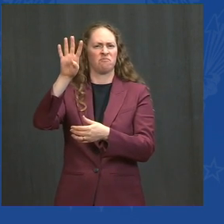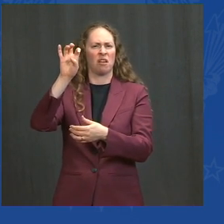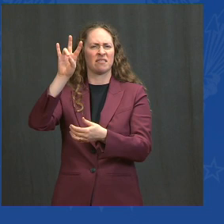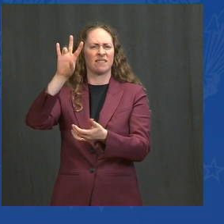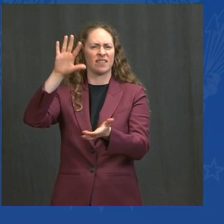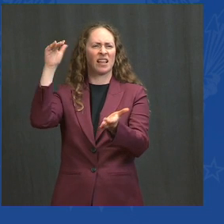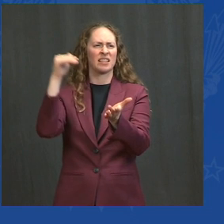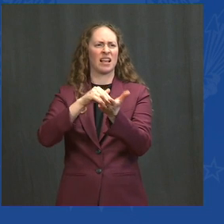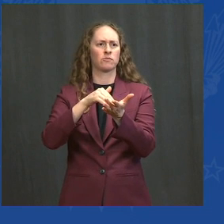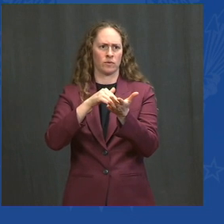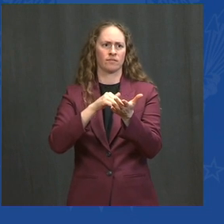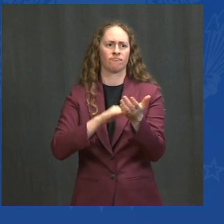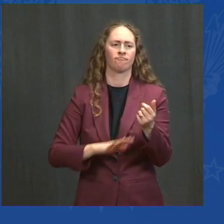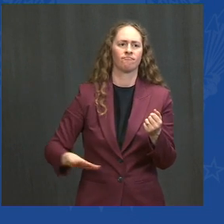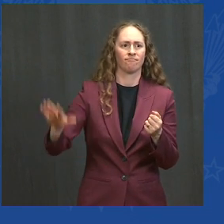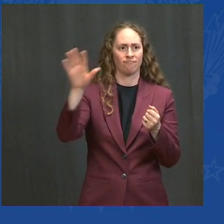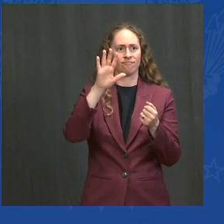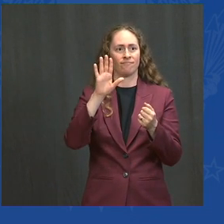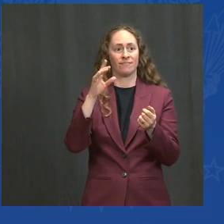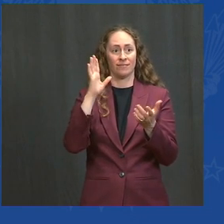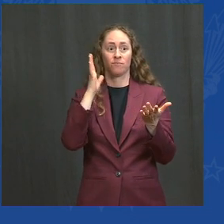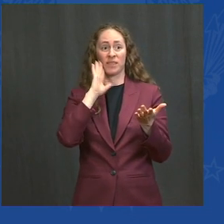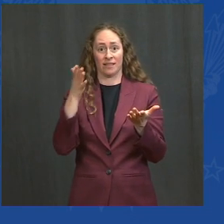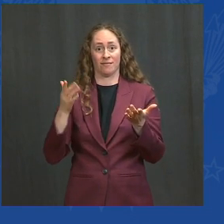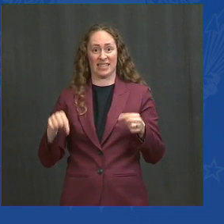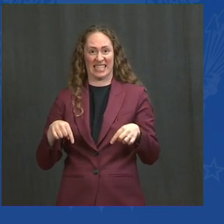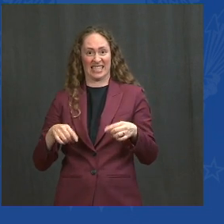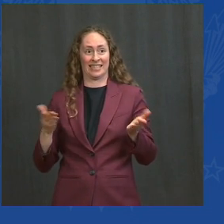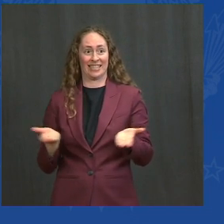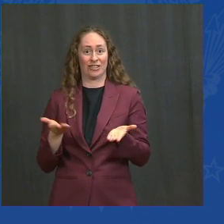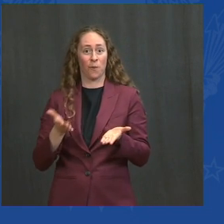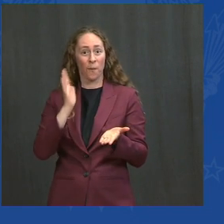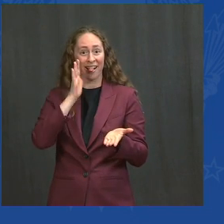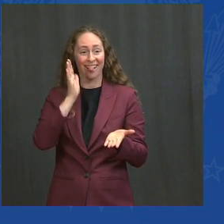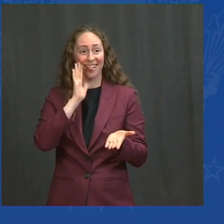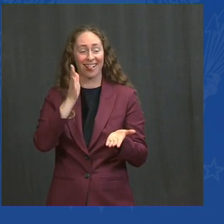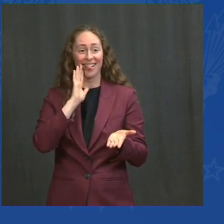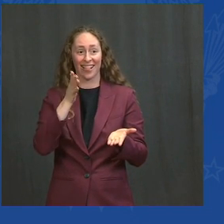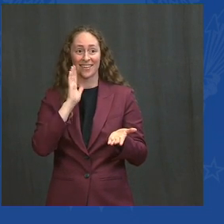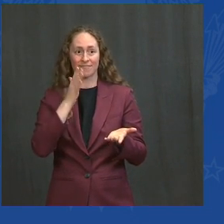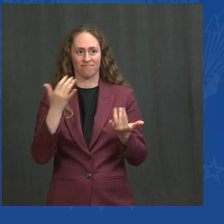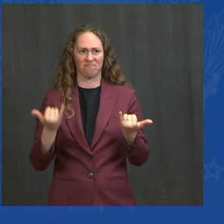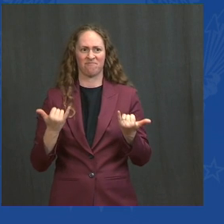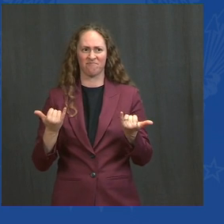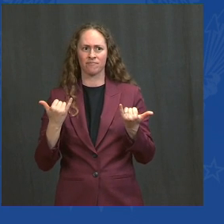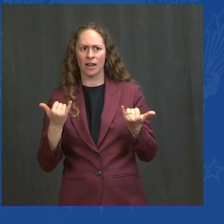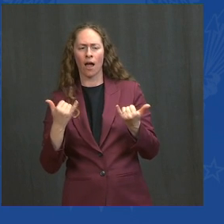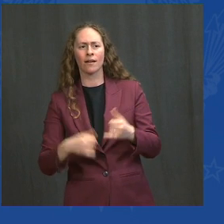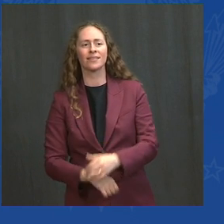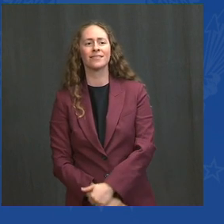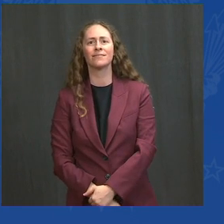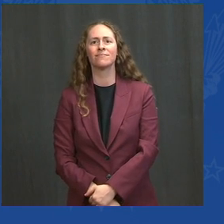95 percent of them like the ones you had here -- Is he okay, honey? You sure?